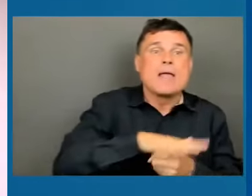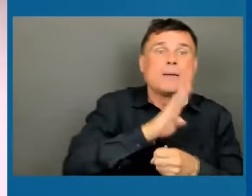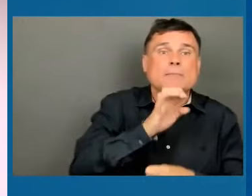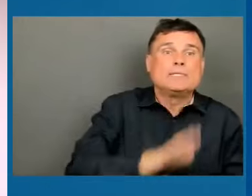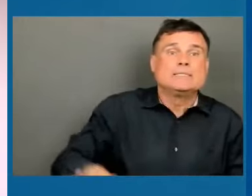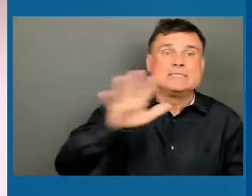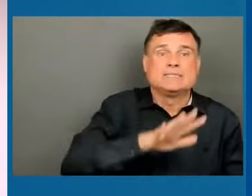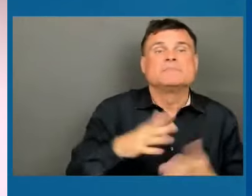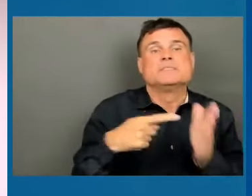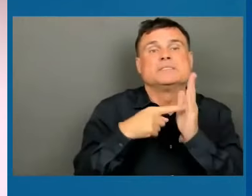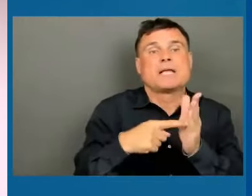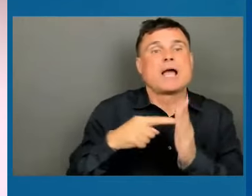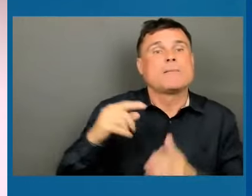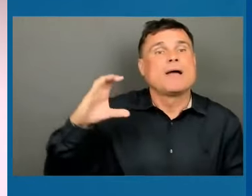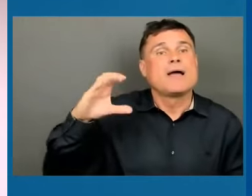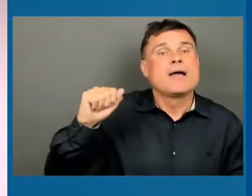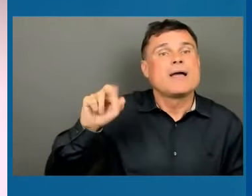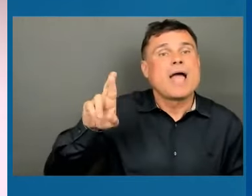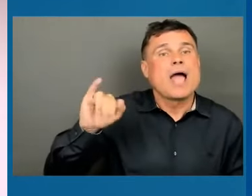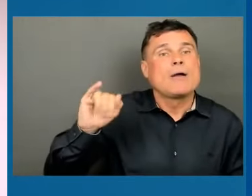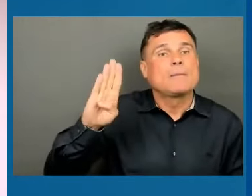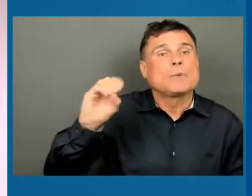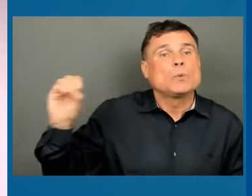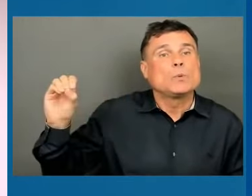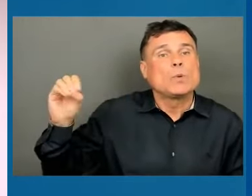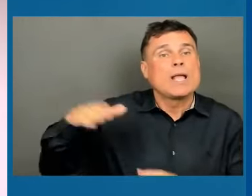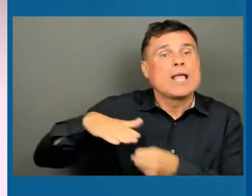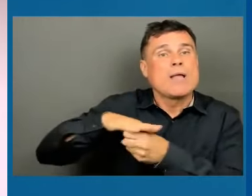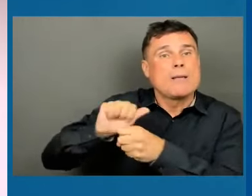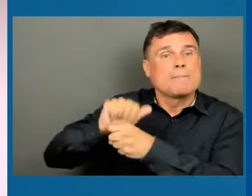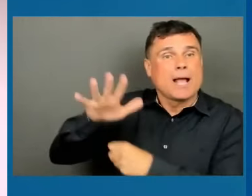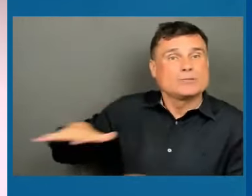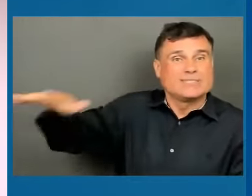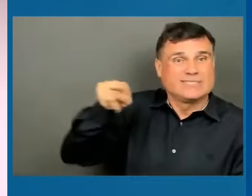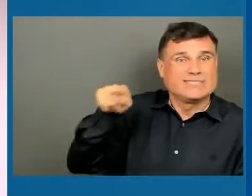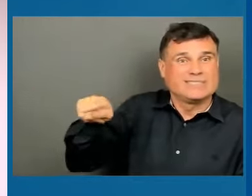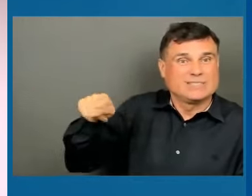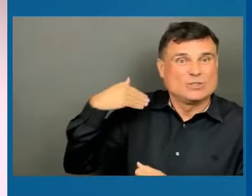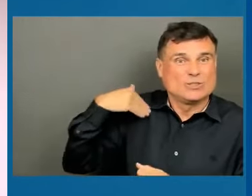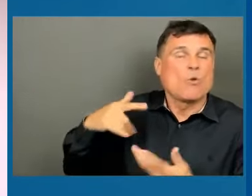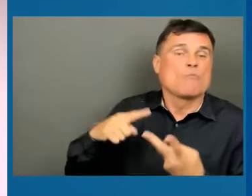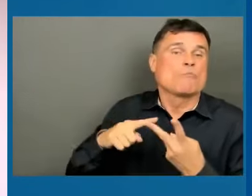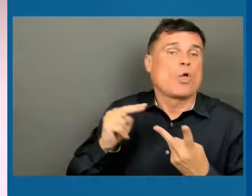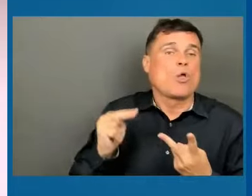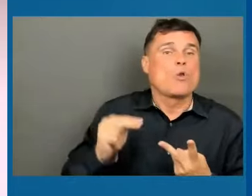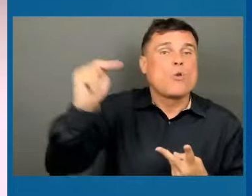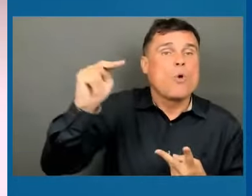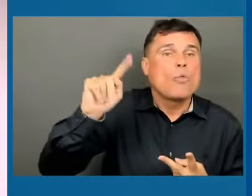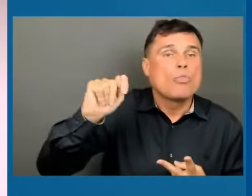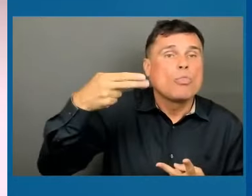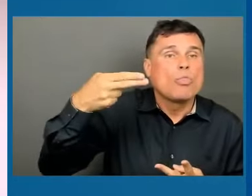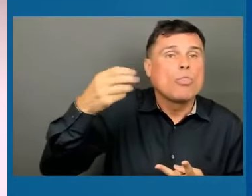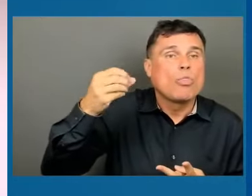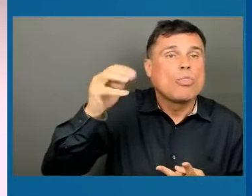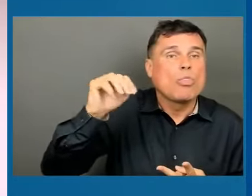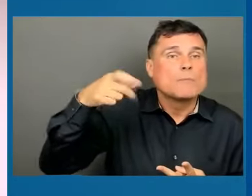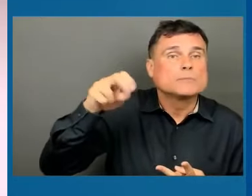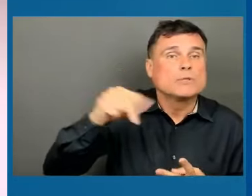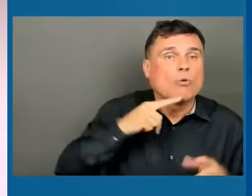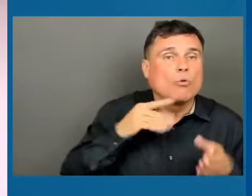nook the no north thompson